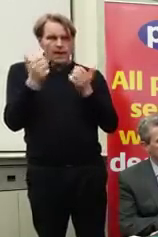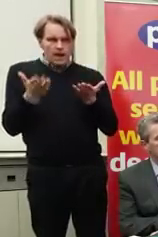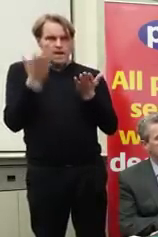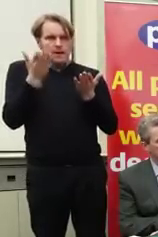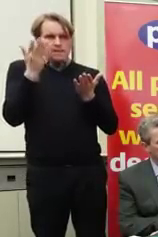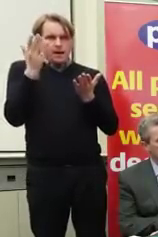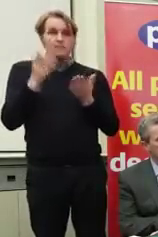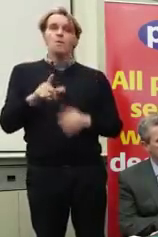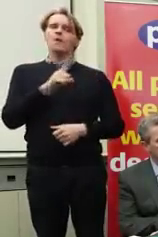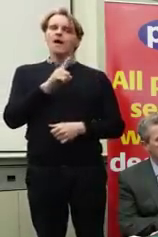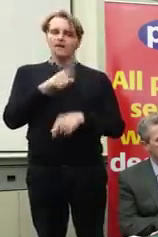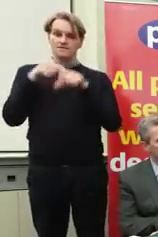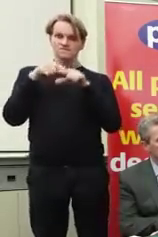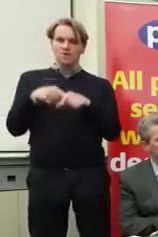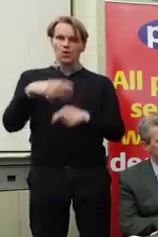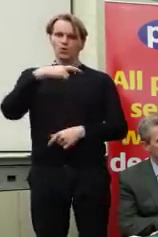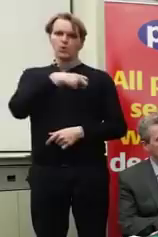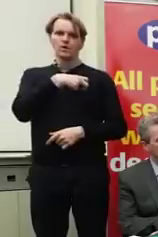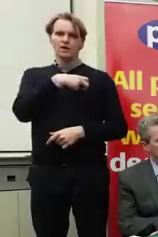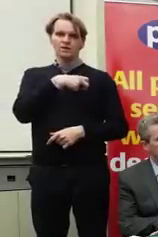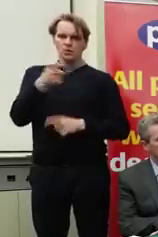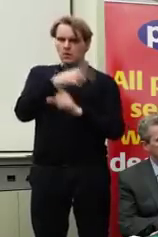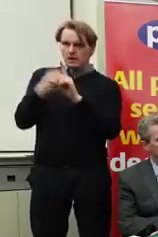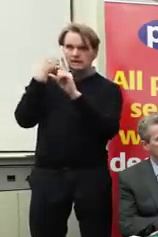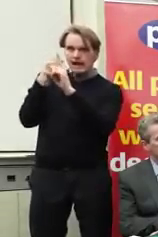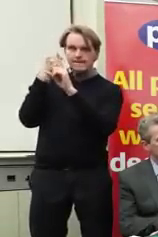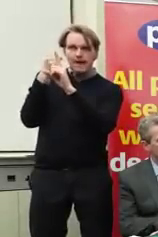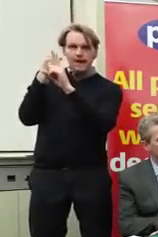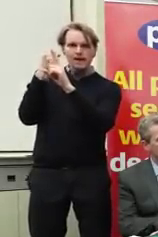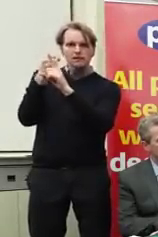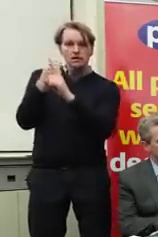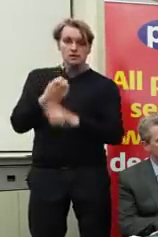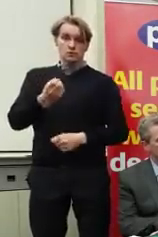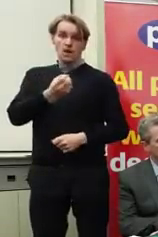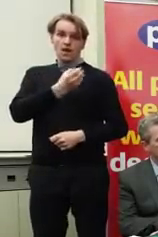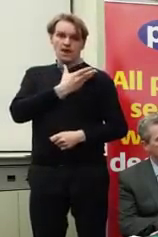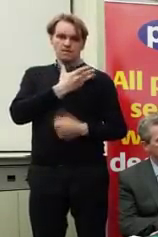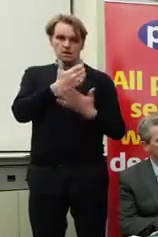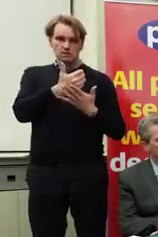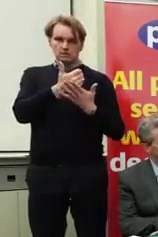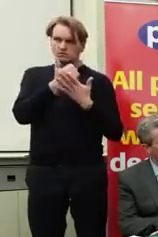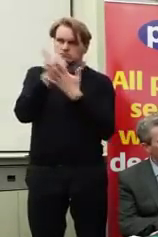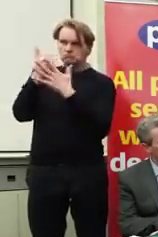place over the last couple of years and with the support the Labour Party as Mark said we had the meeting in parliament only a couple of weeks